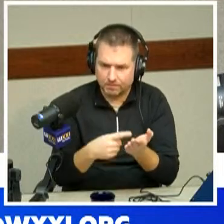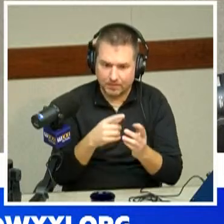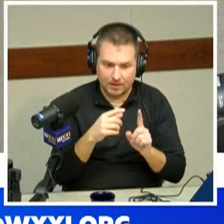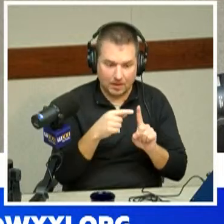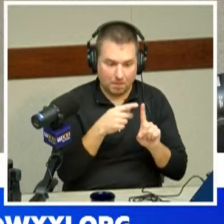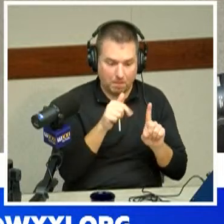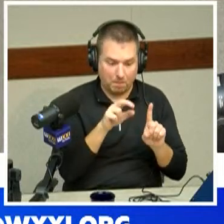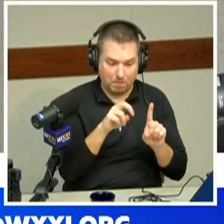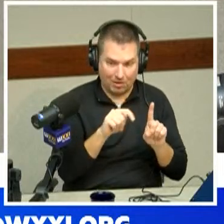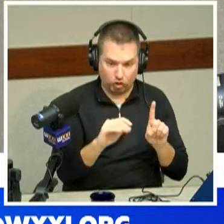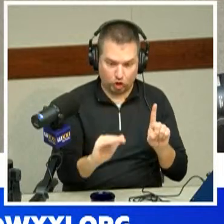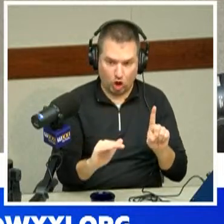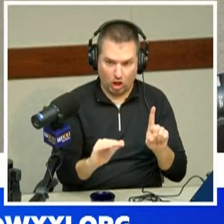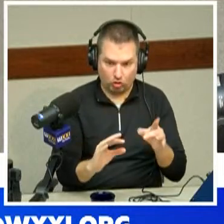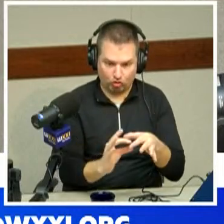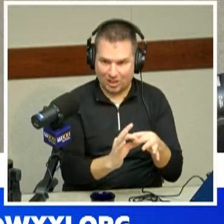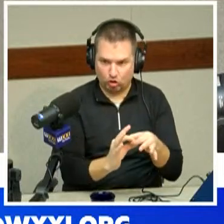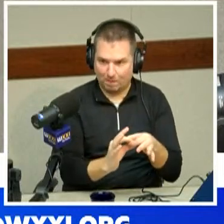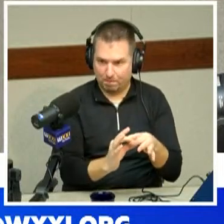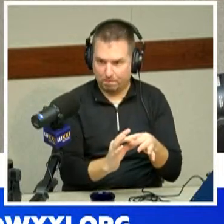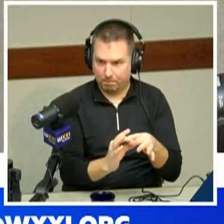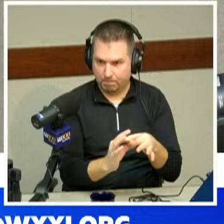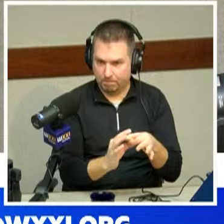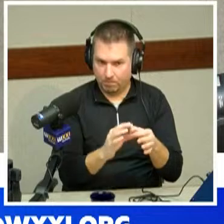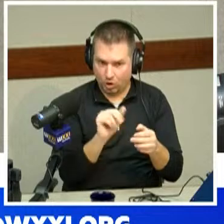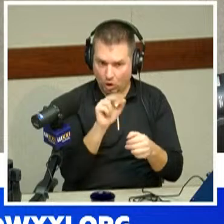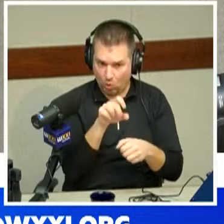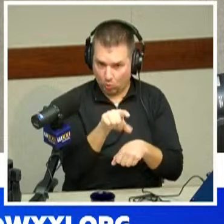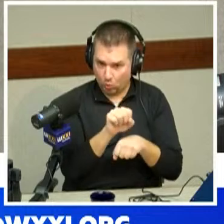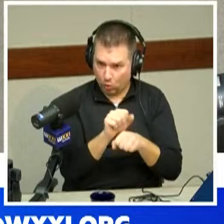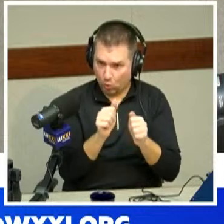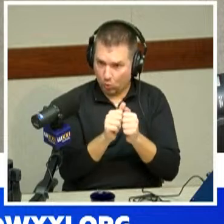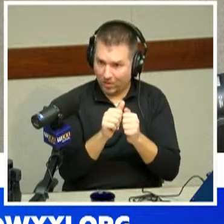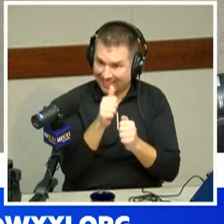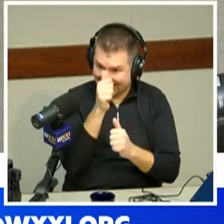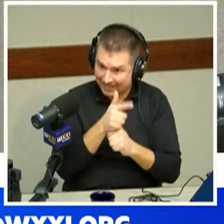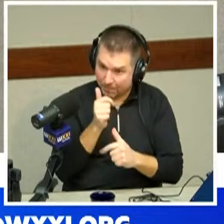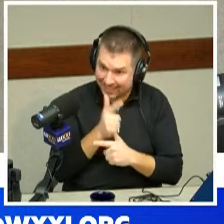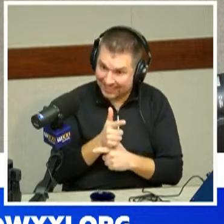relationship are you working with whole families are you working with siblings with grandparents